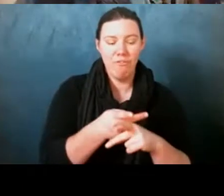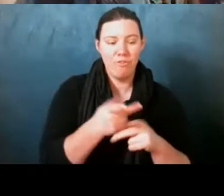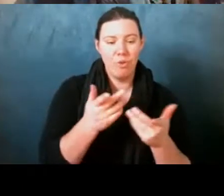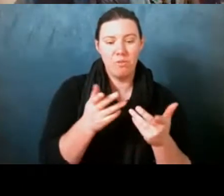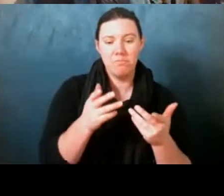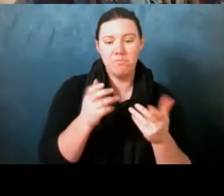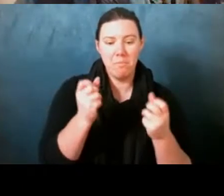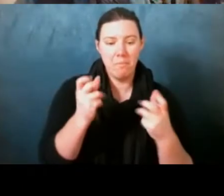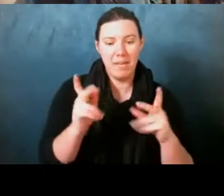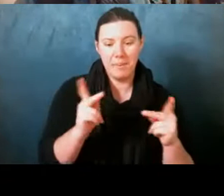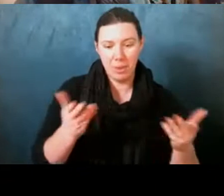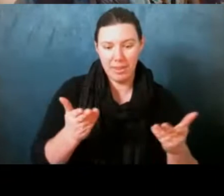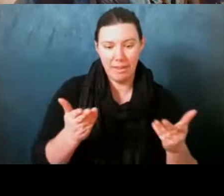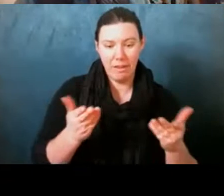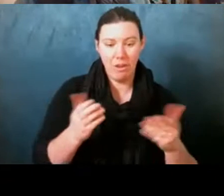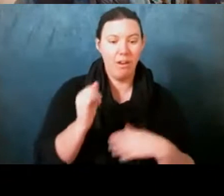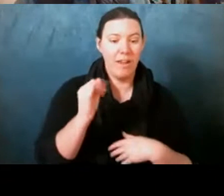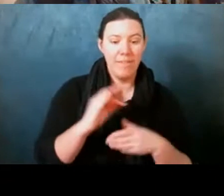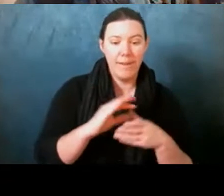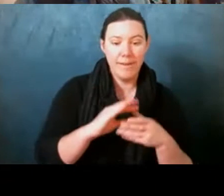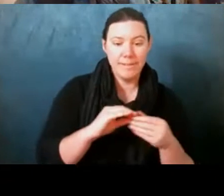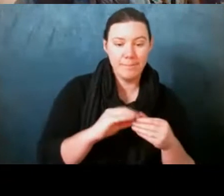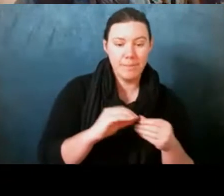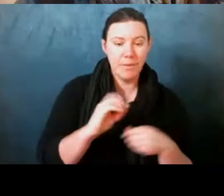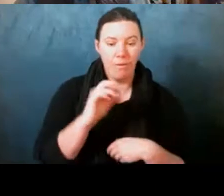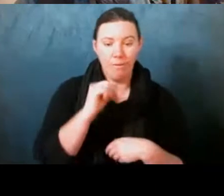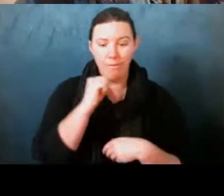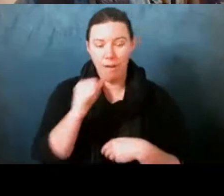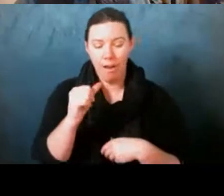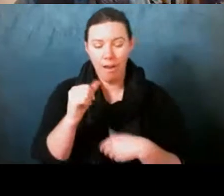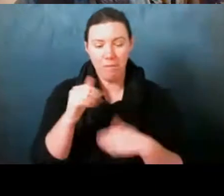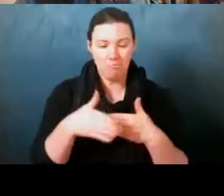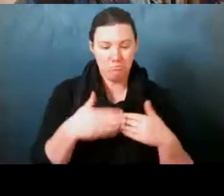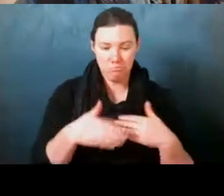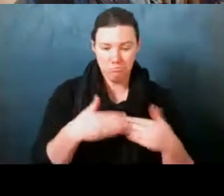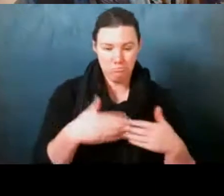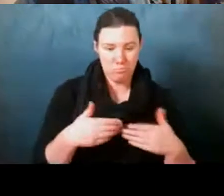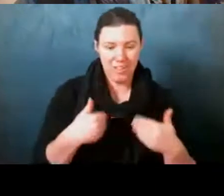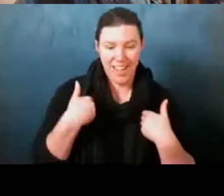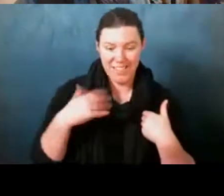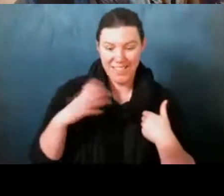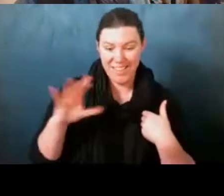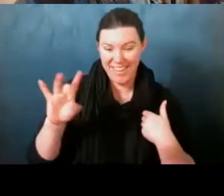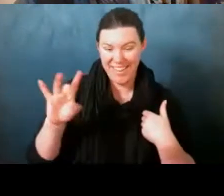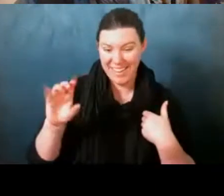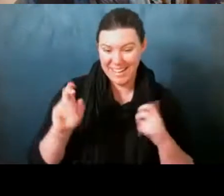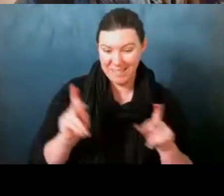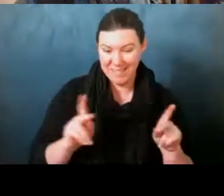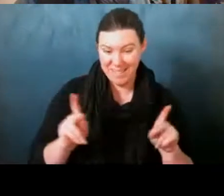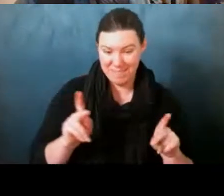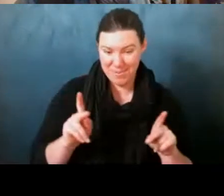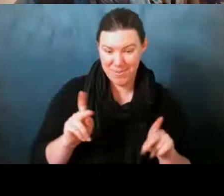whether they speak or not. There's over 80 people in the chat today. So it doesn't matter if they're muted,